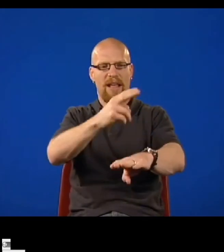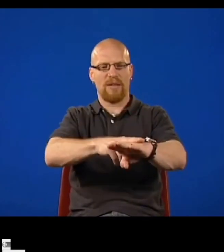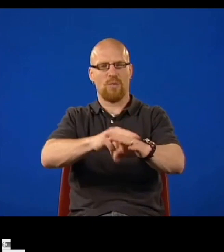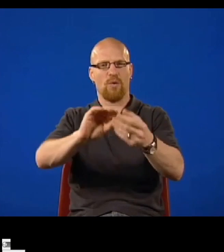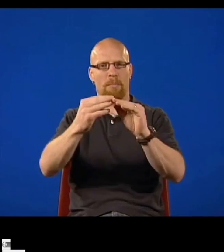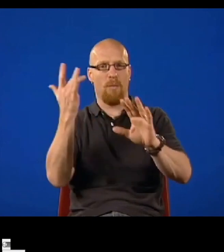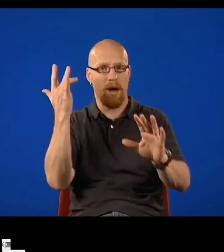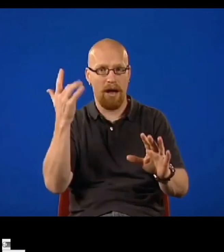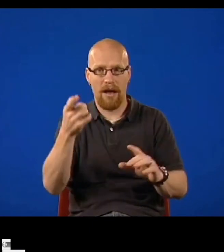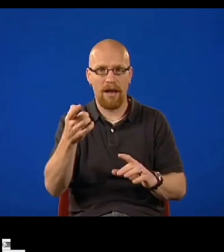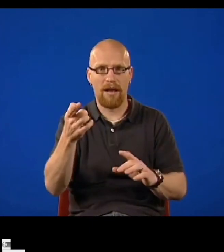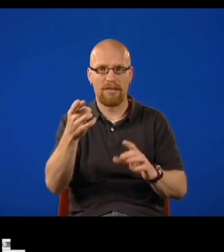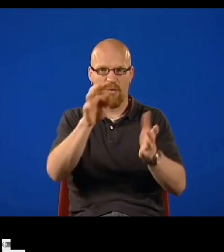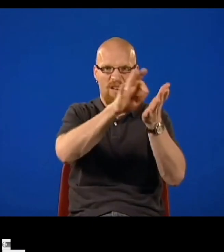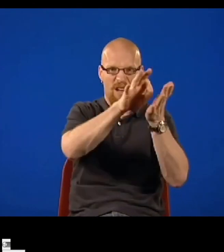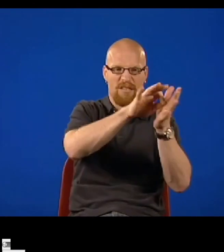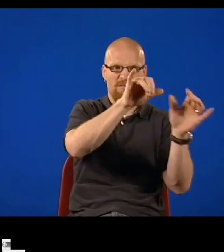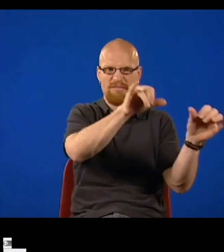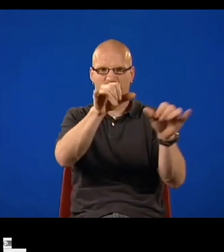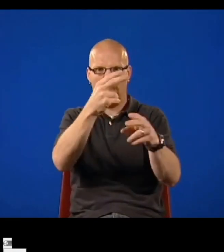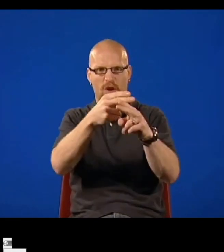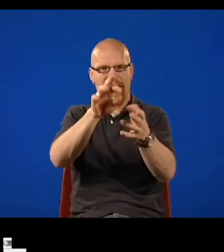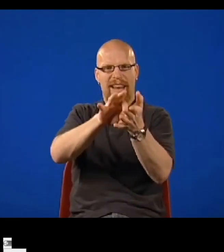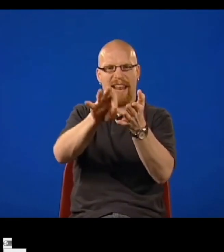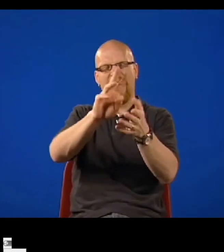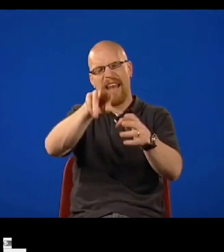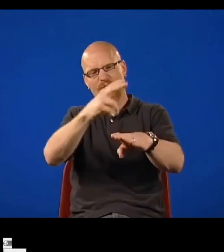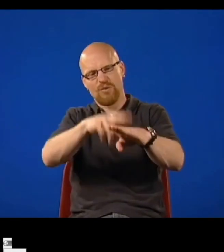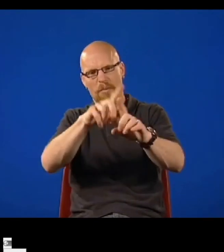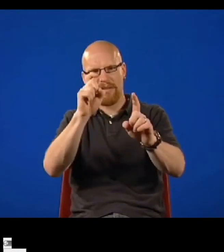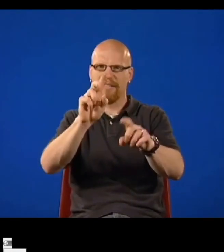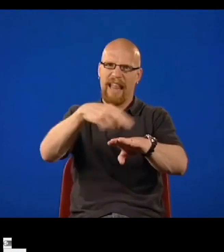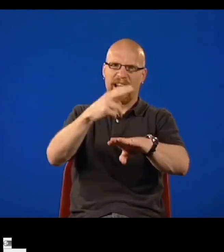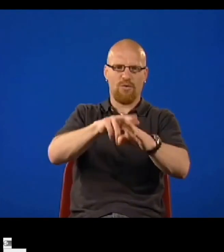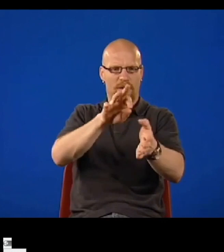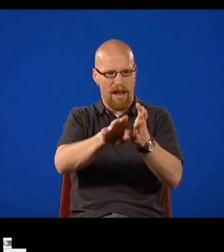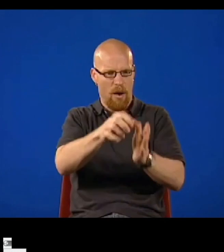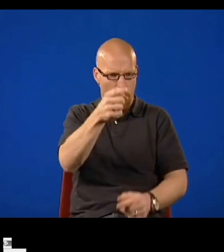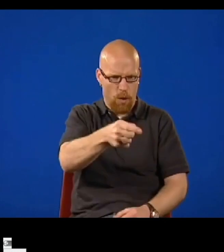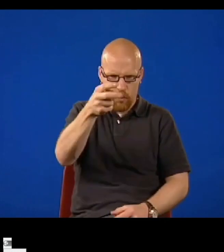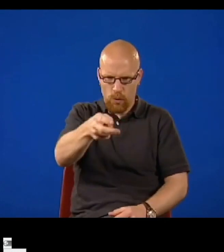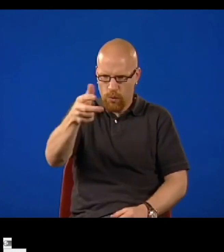This one is called natural numbers because when we count, we are counting natural numbers – 1, 2,